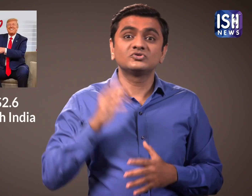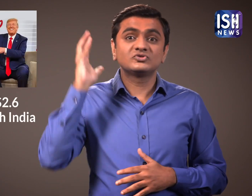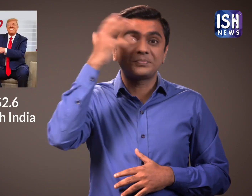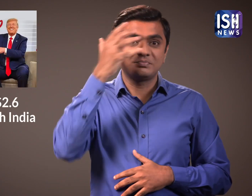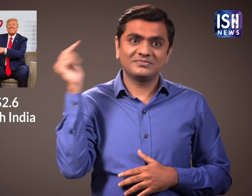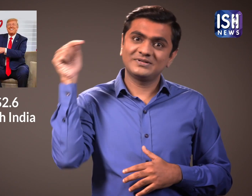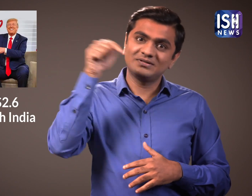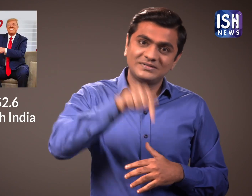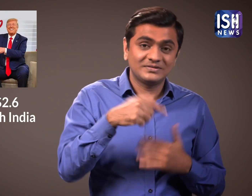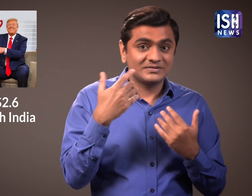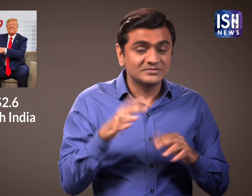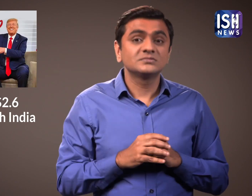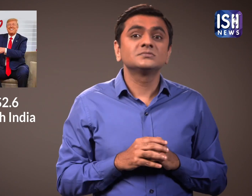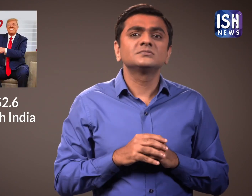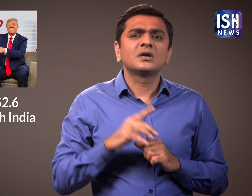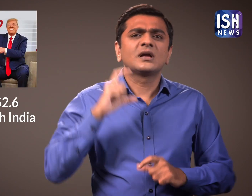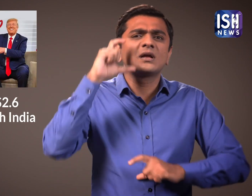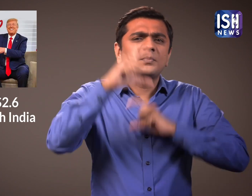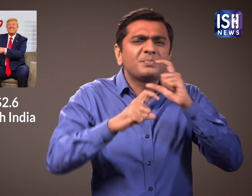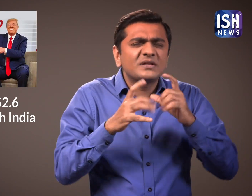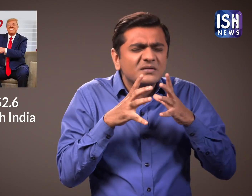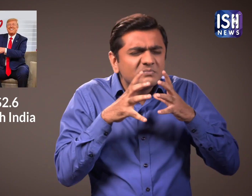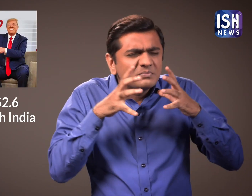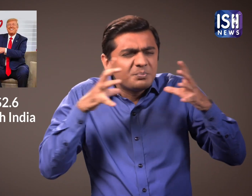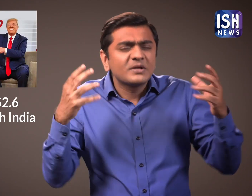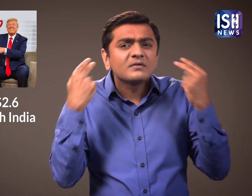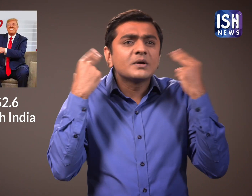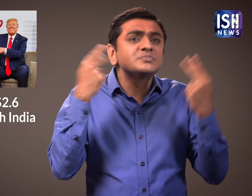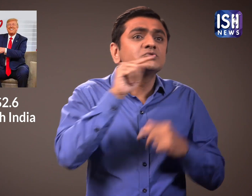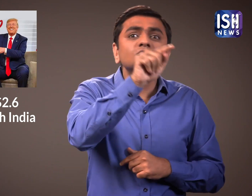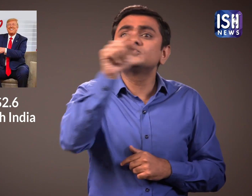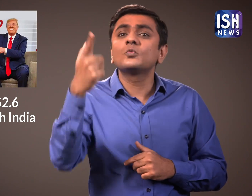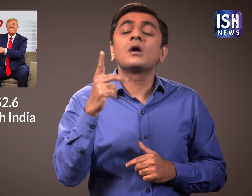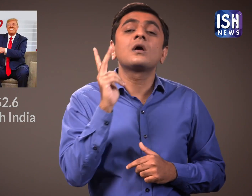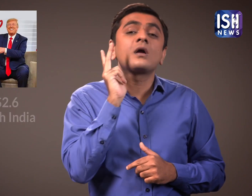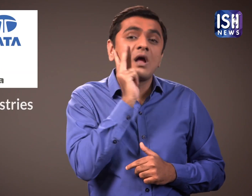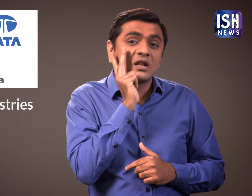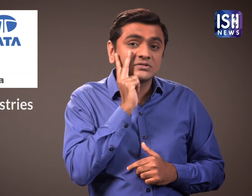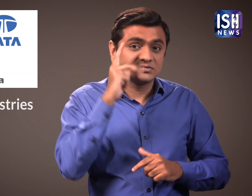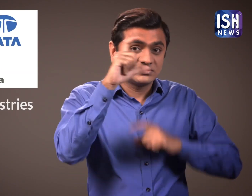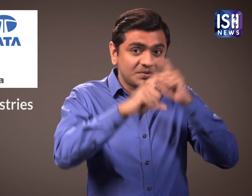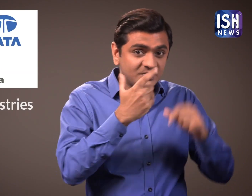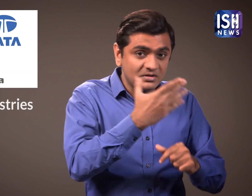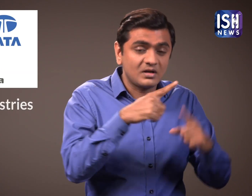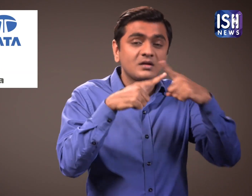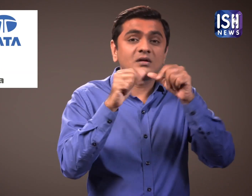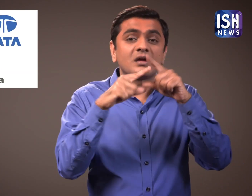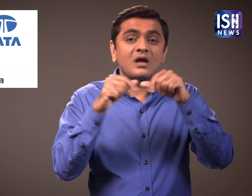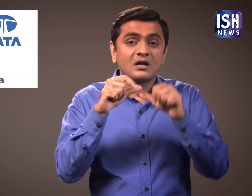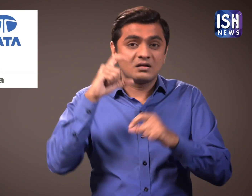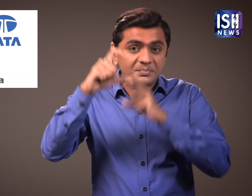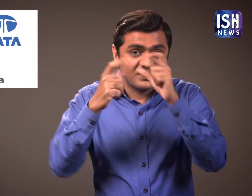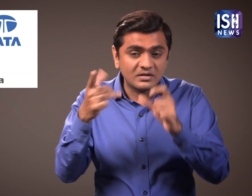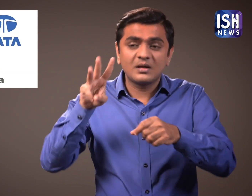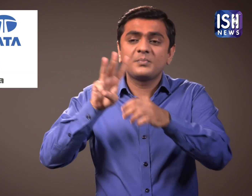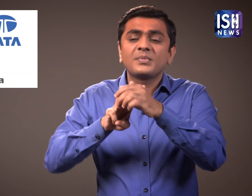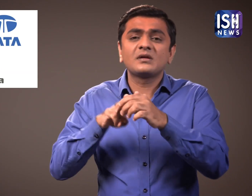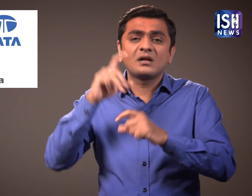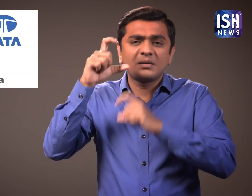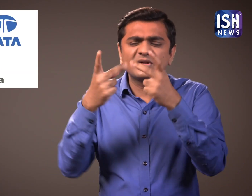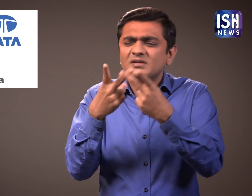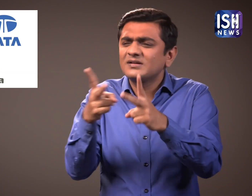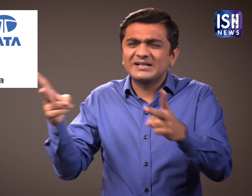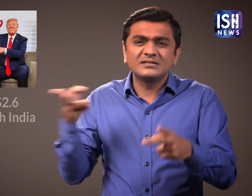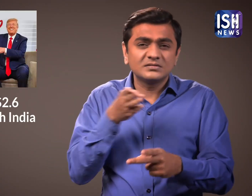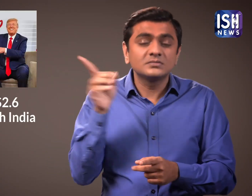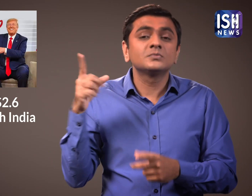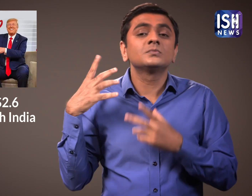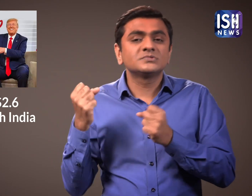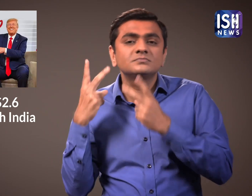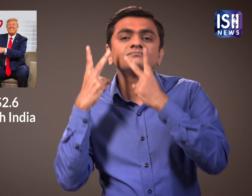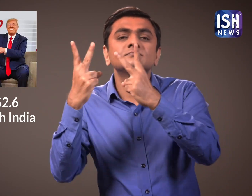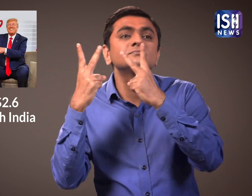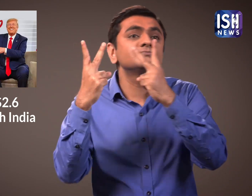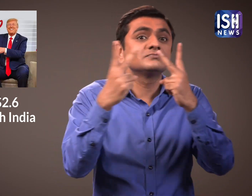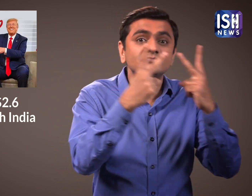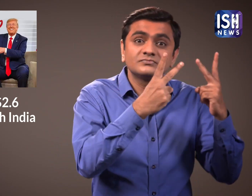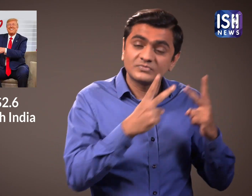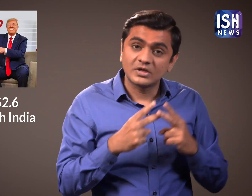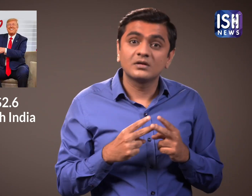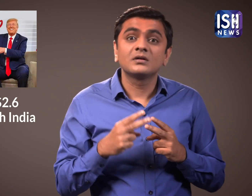Trump is also expected to meet big companies like Reliance Industries, Tata Sons, Mahindra Group, etc.